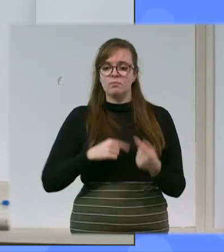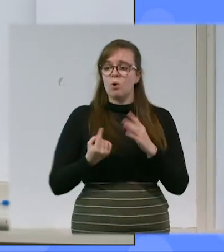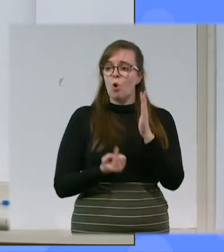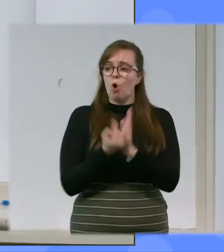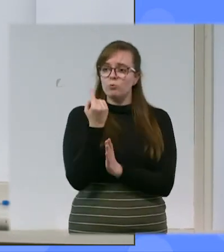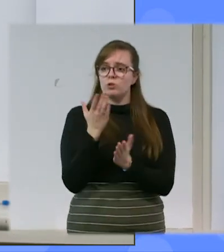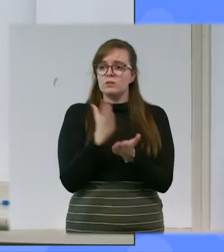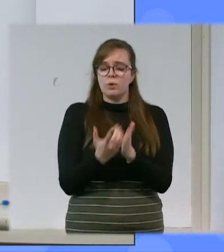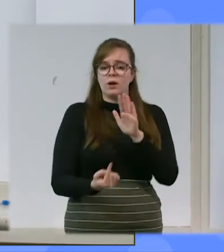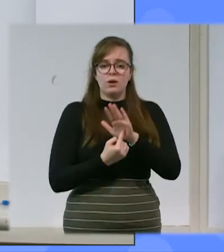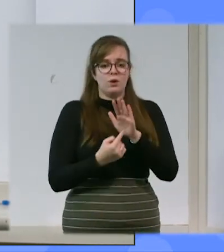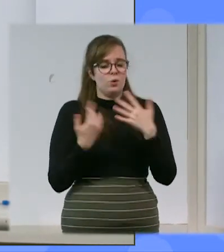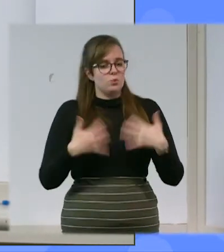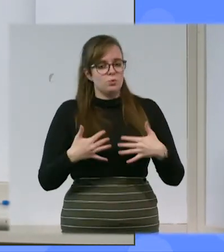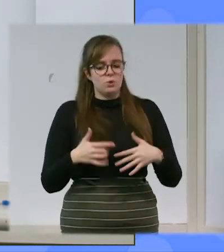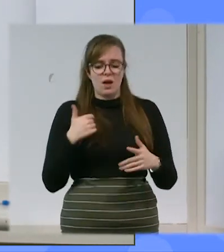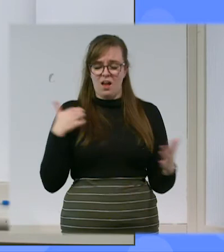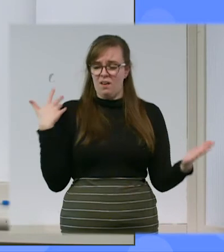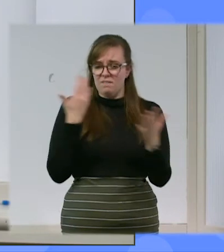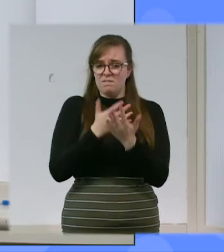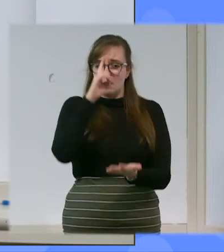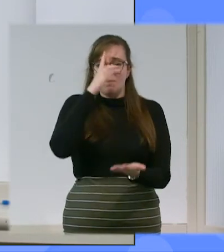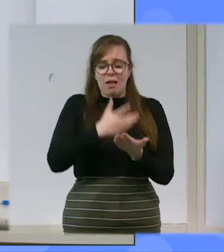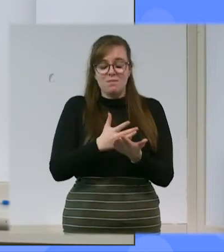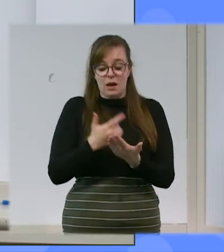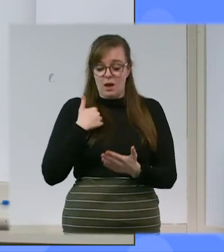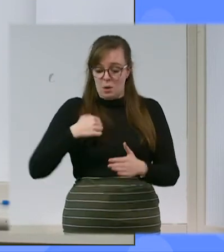I've long believed and I was born and brought up in Scotland I've got to